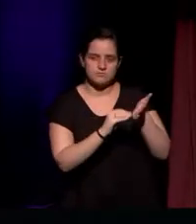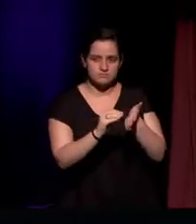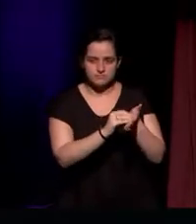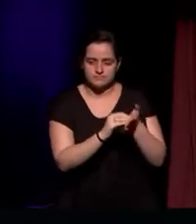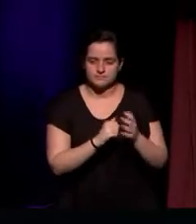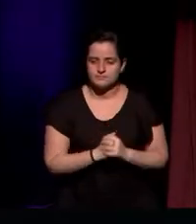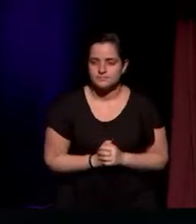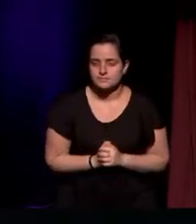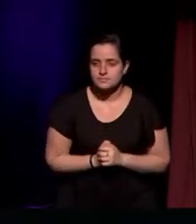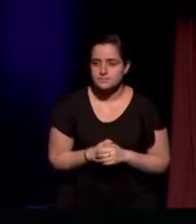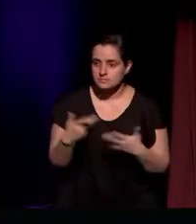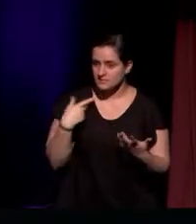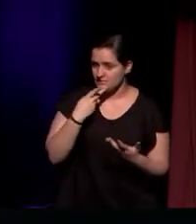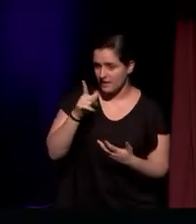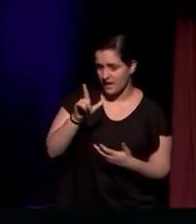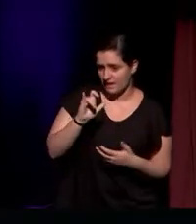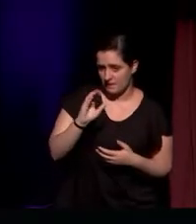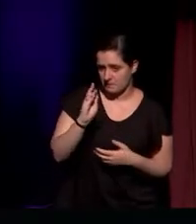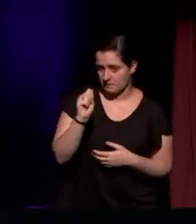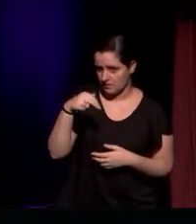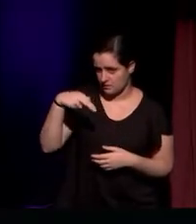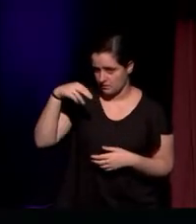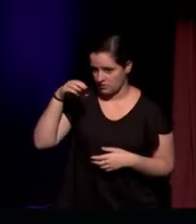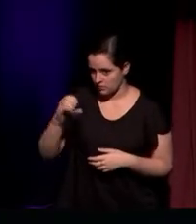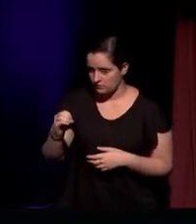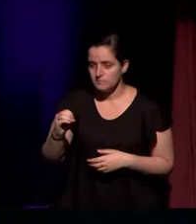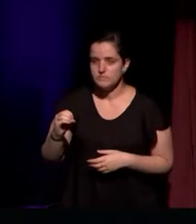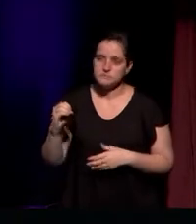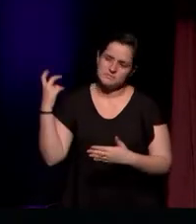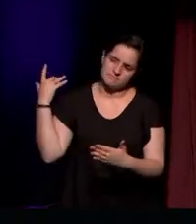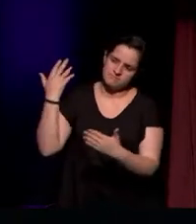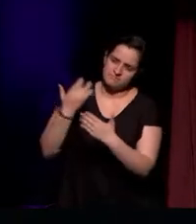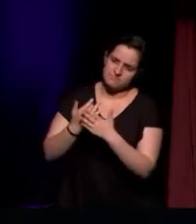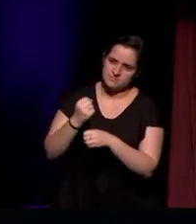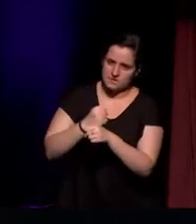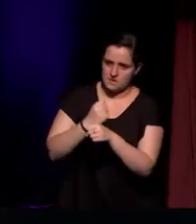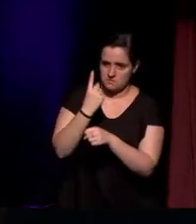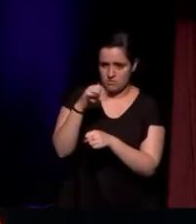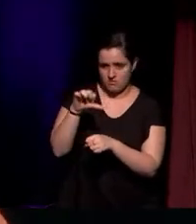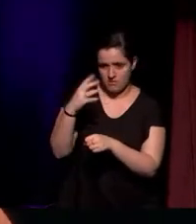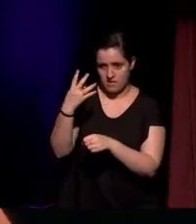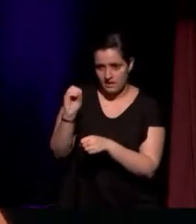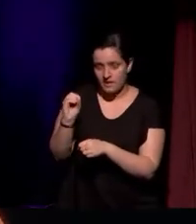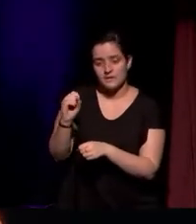when I speak in Lebanon until the 1940s, I'm specifically referring to